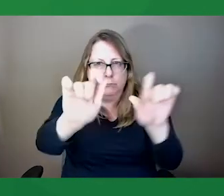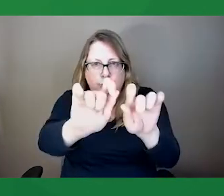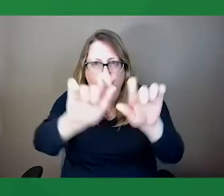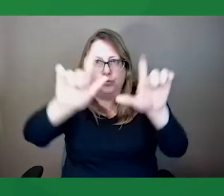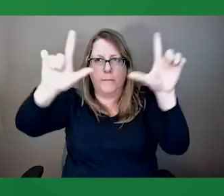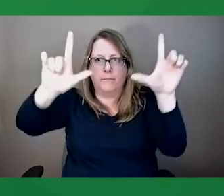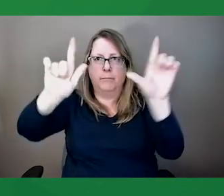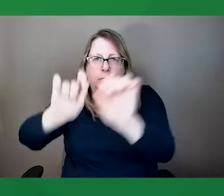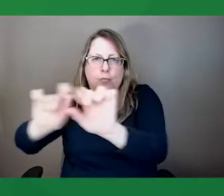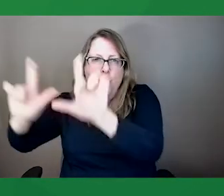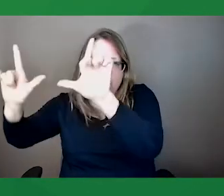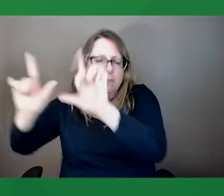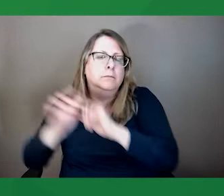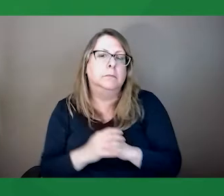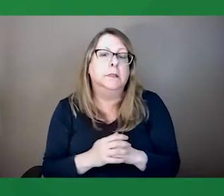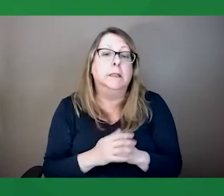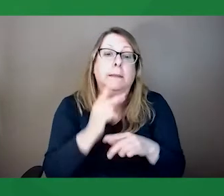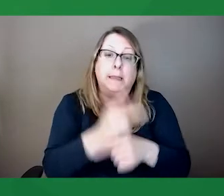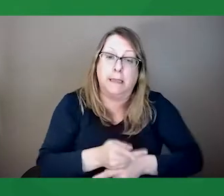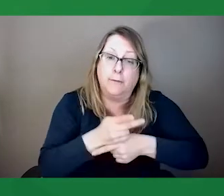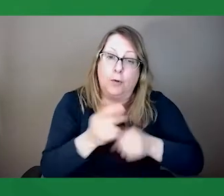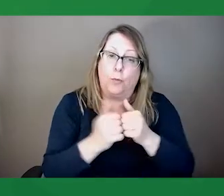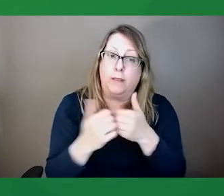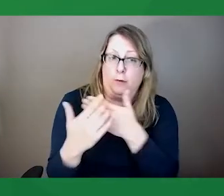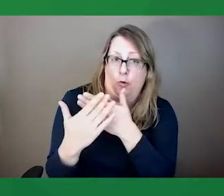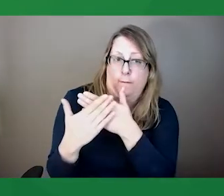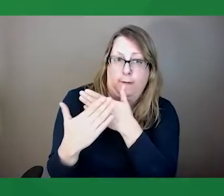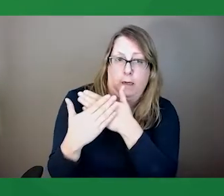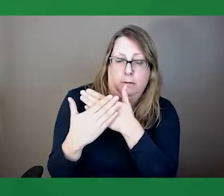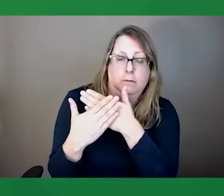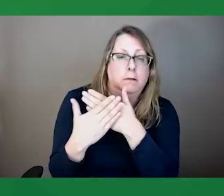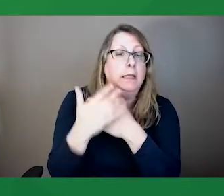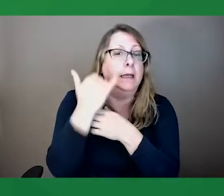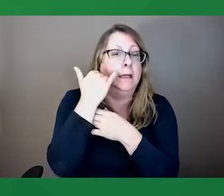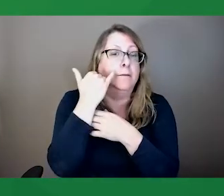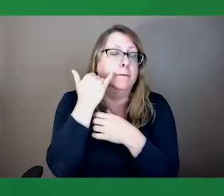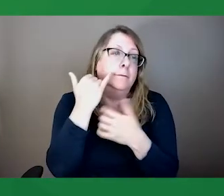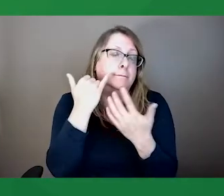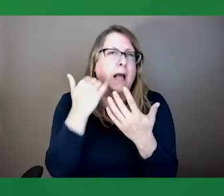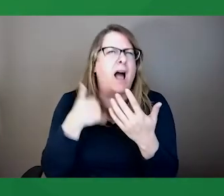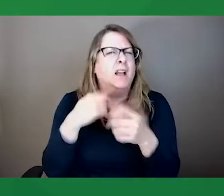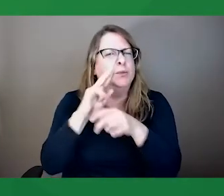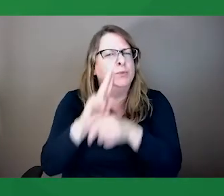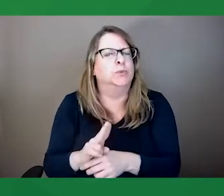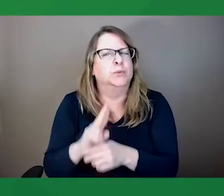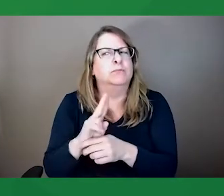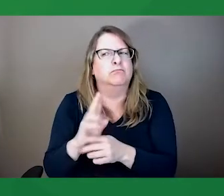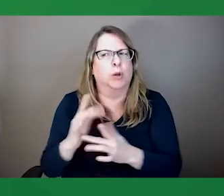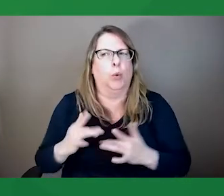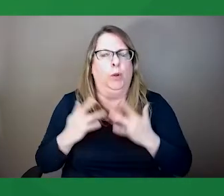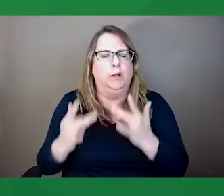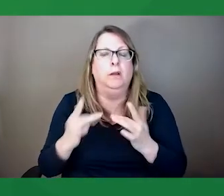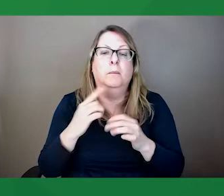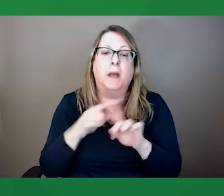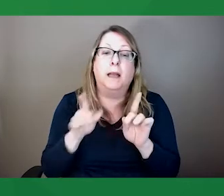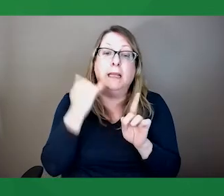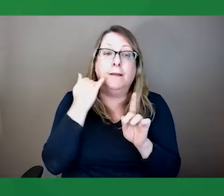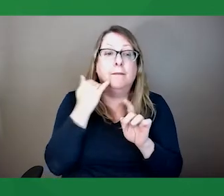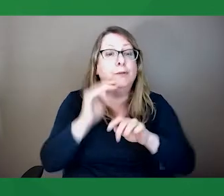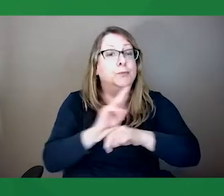One thing that I got used to doing very early on, if I'm working with a form and I know there's going to be some kind of notification,